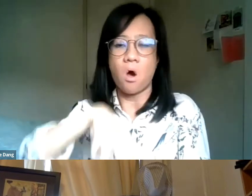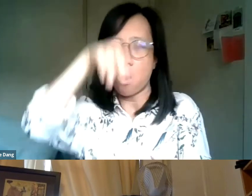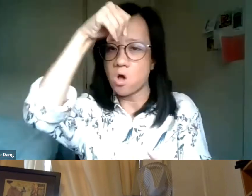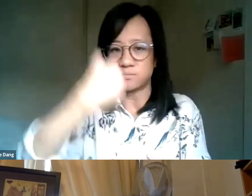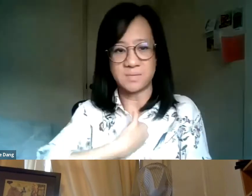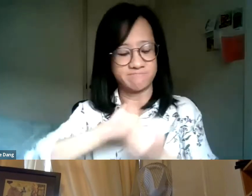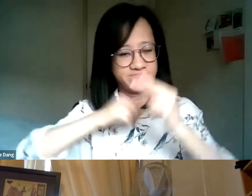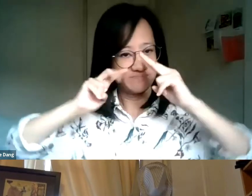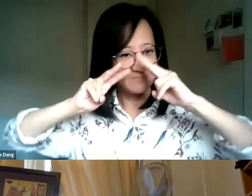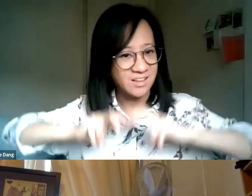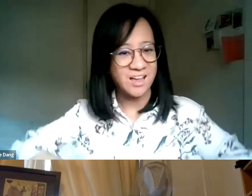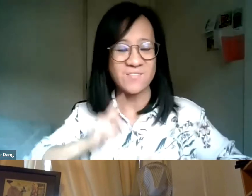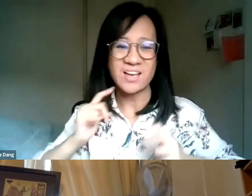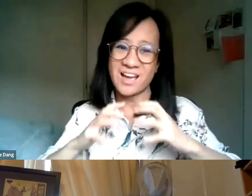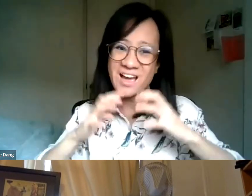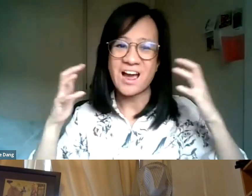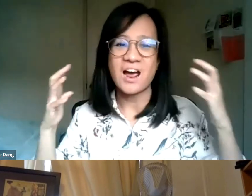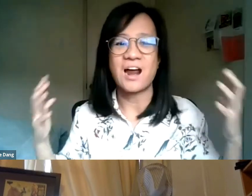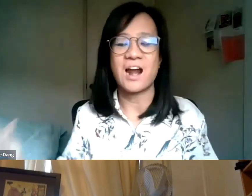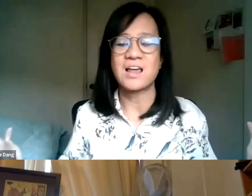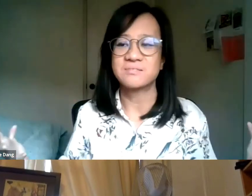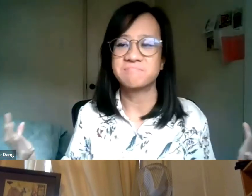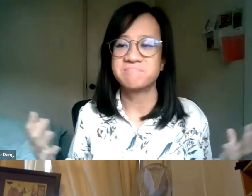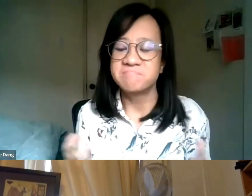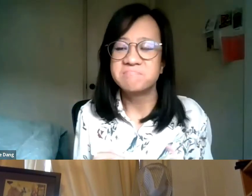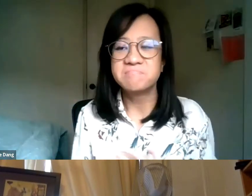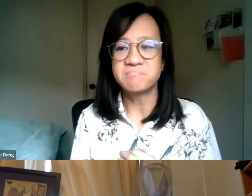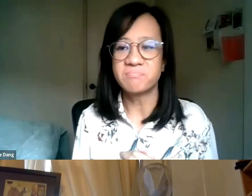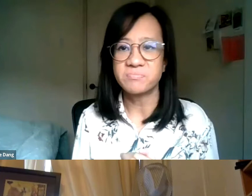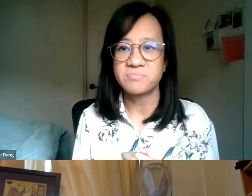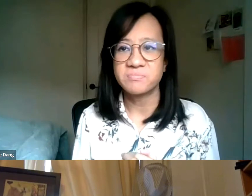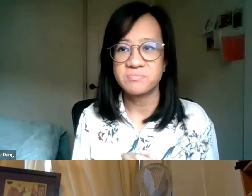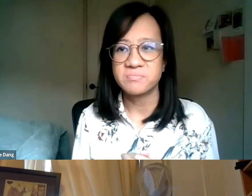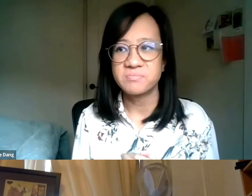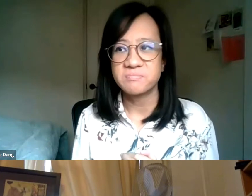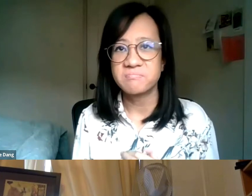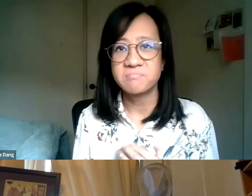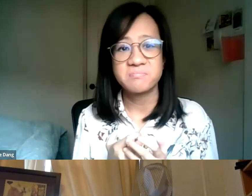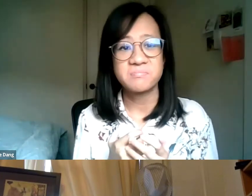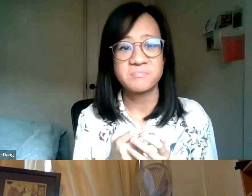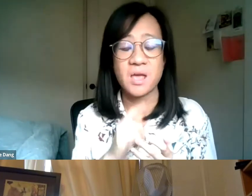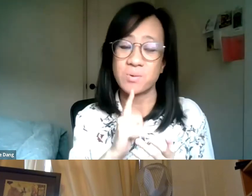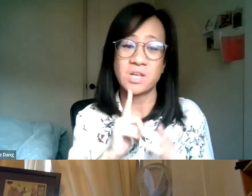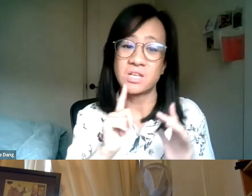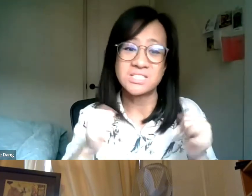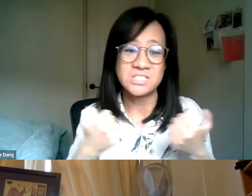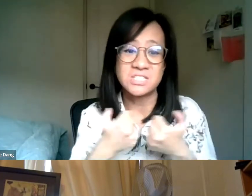And I also learned a lot about myself through that process.